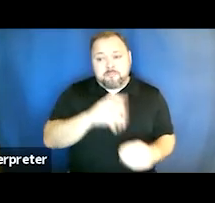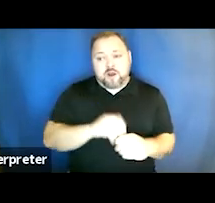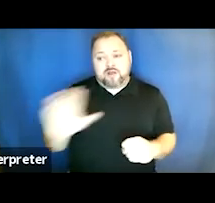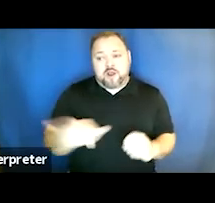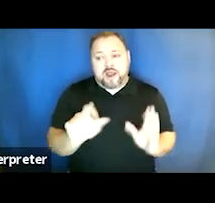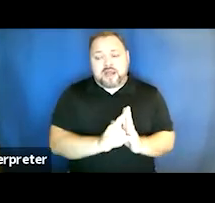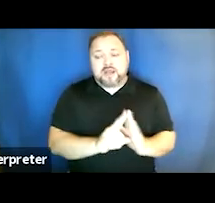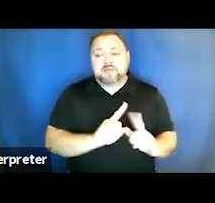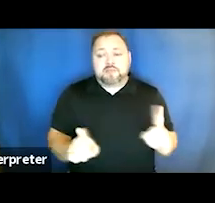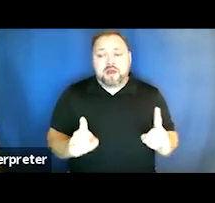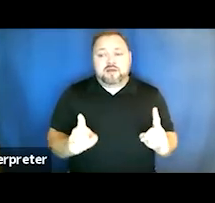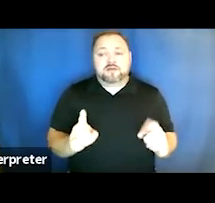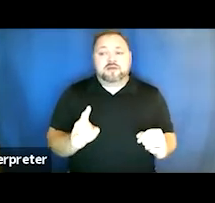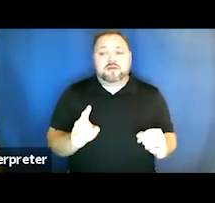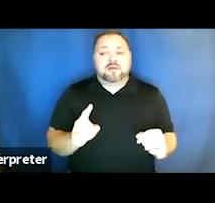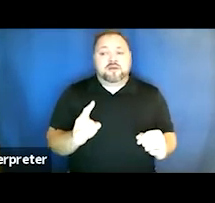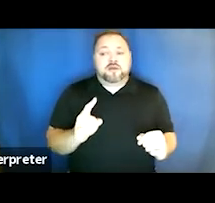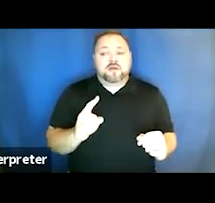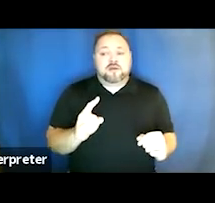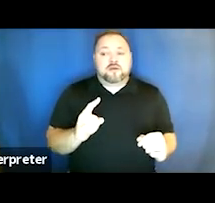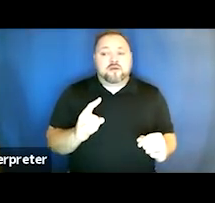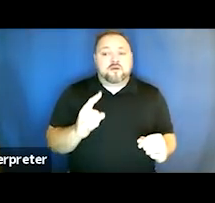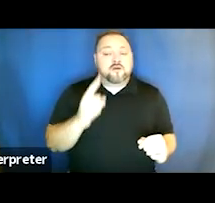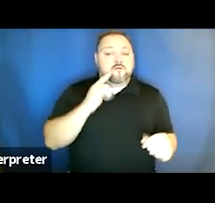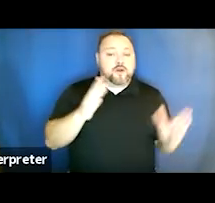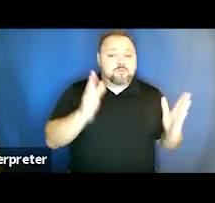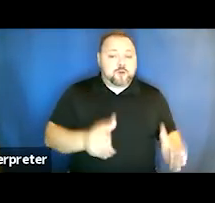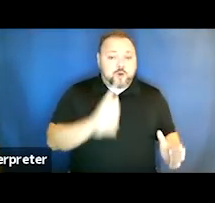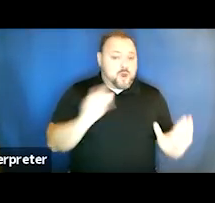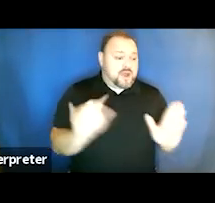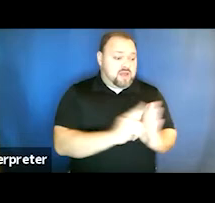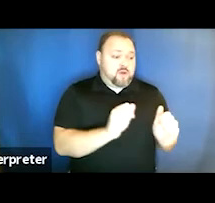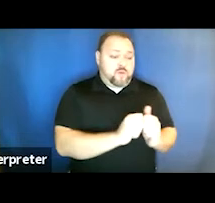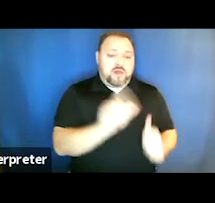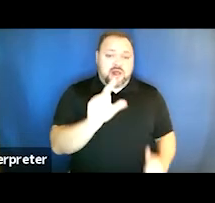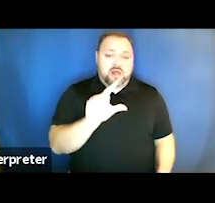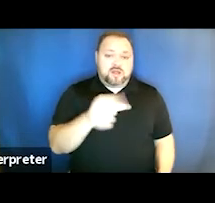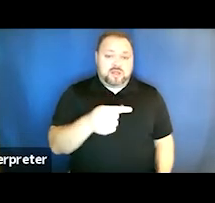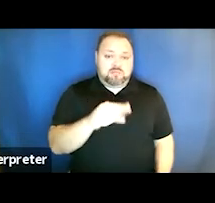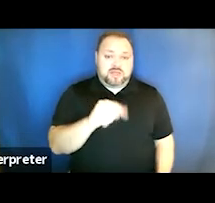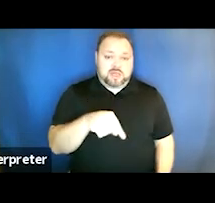but for a person that identifies with the LGBTQ plus community,